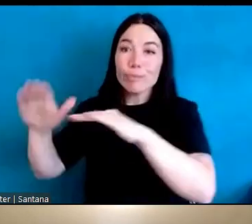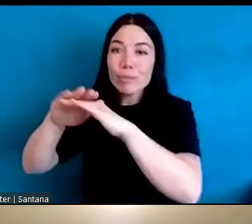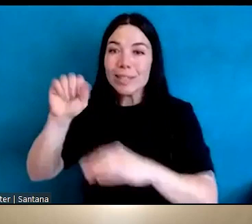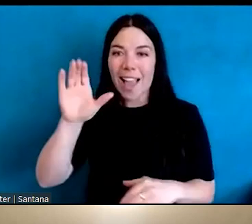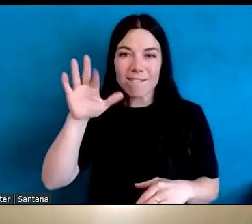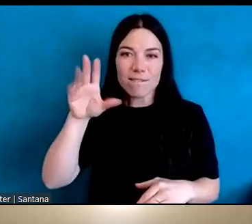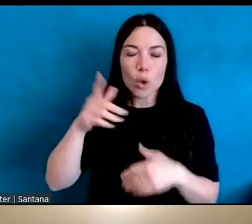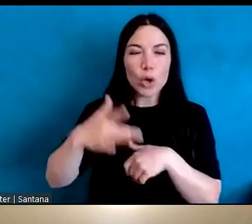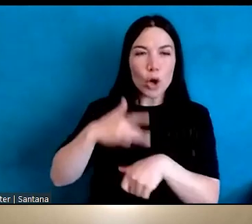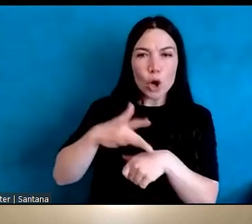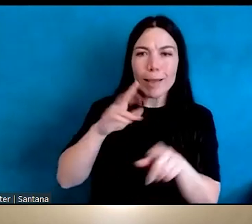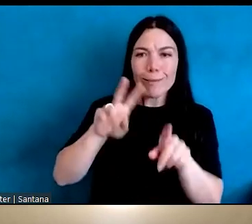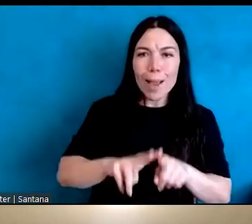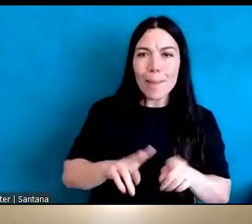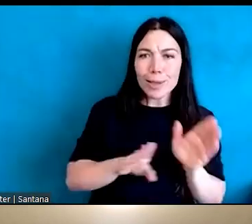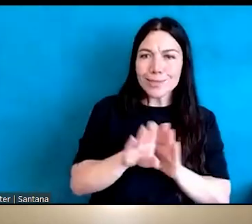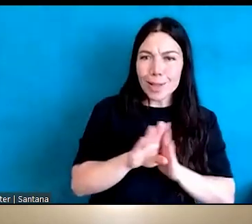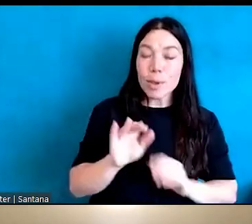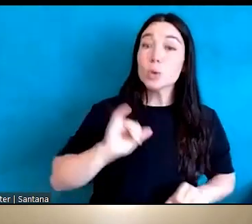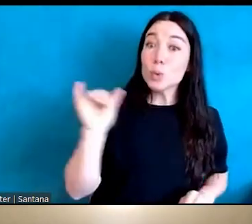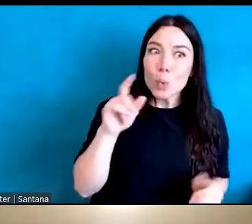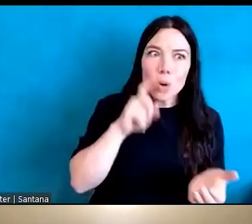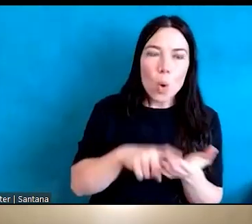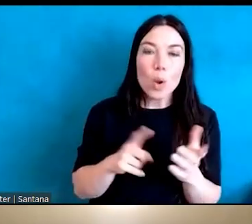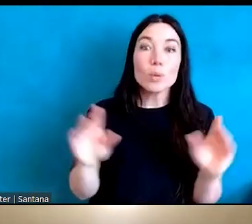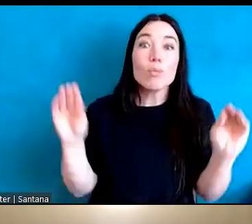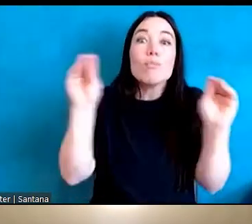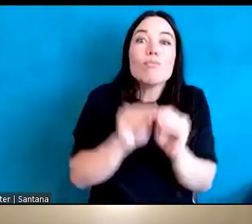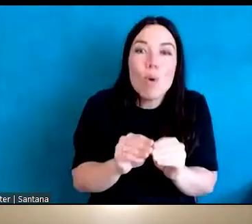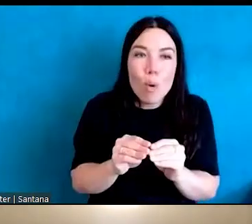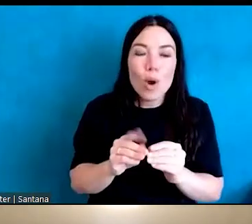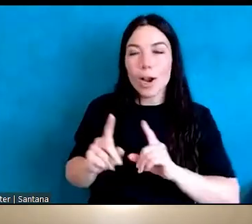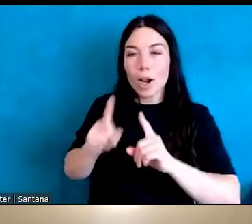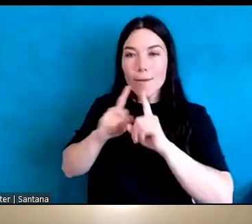And we found, importantly, a greater number of conversational turns in symbolic play.